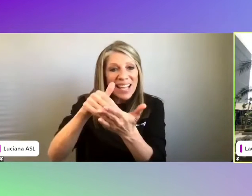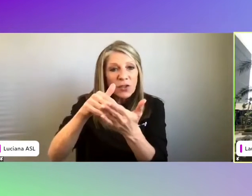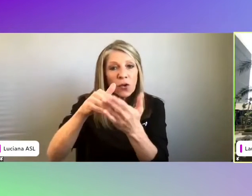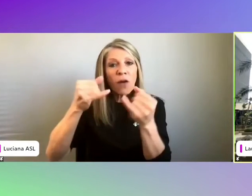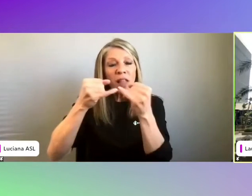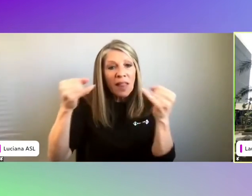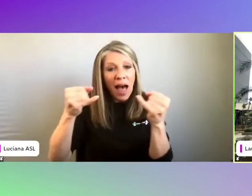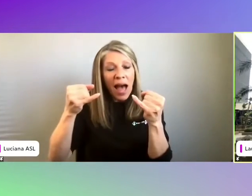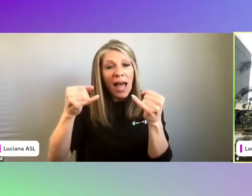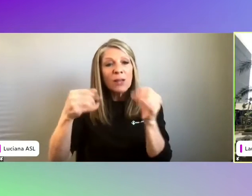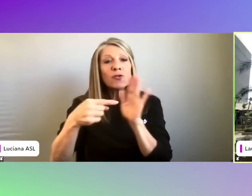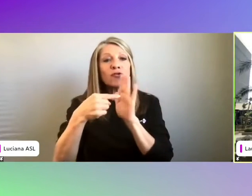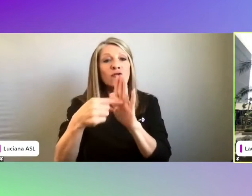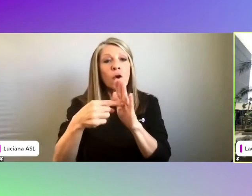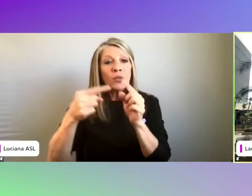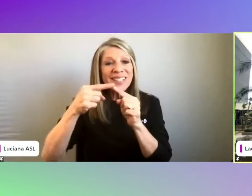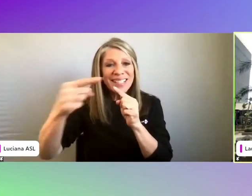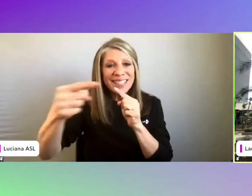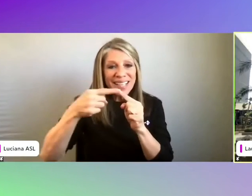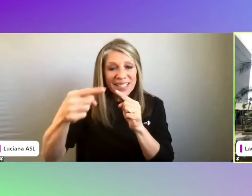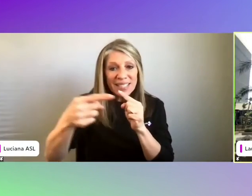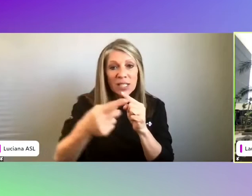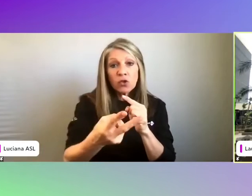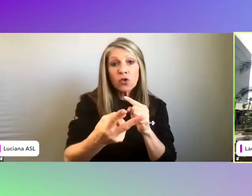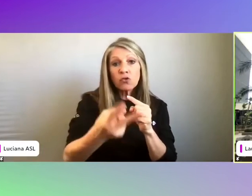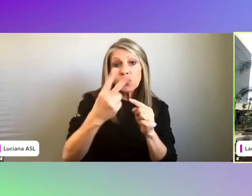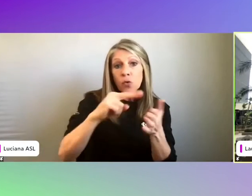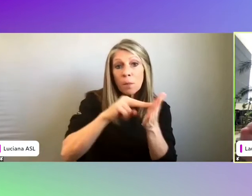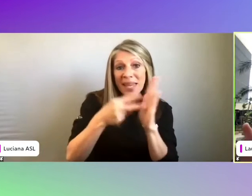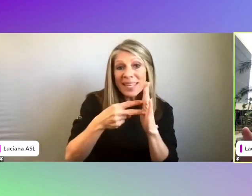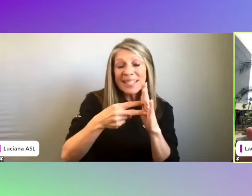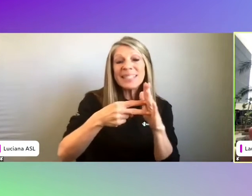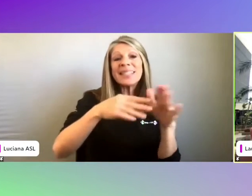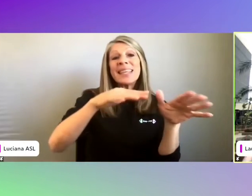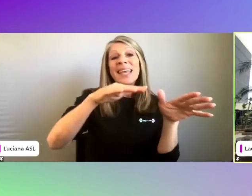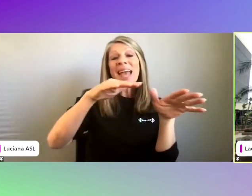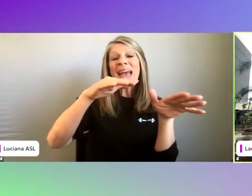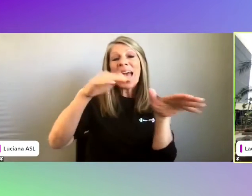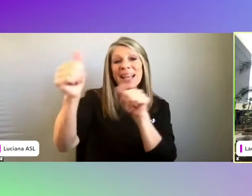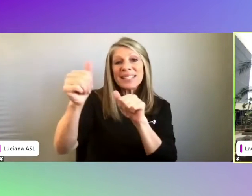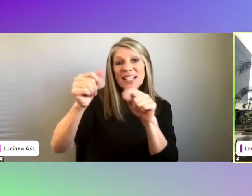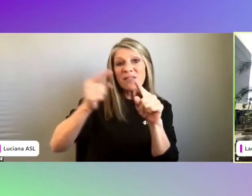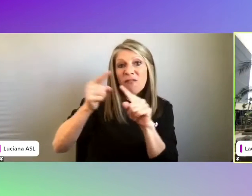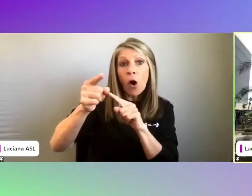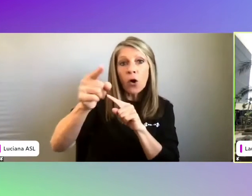have 5 1/2 point vertical hash marks. Those are located at the center of the leader